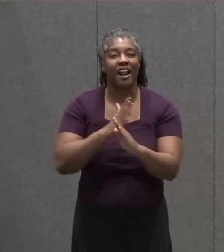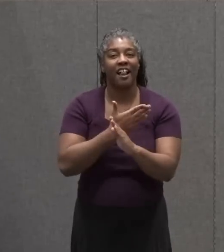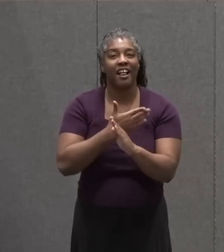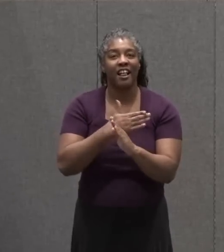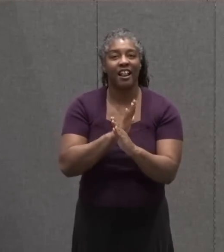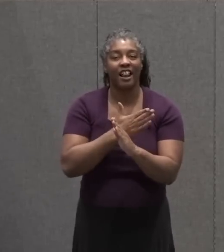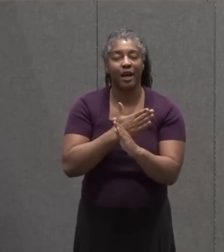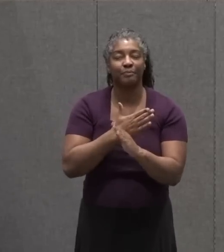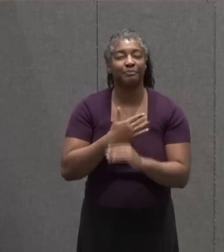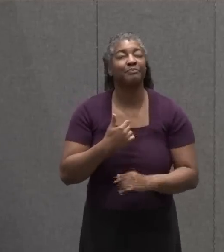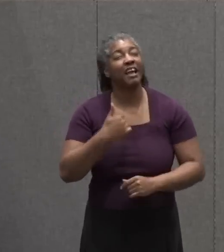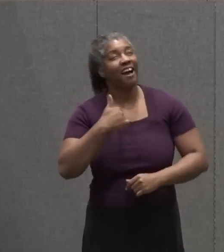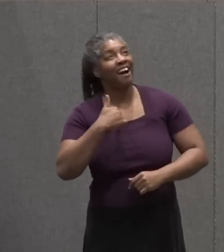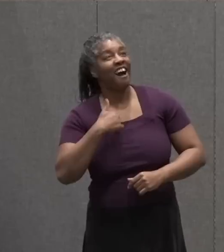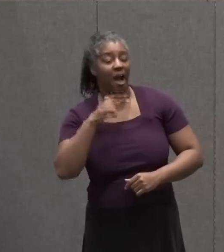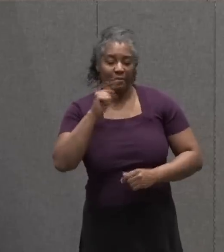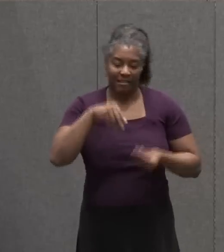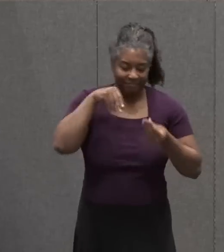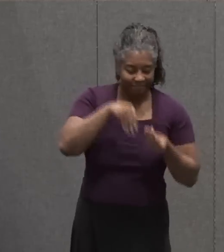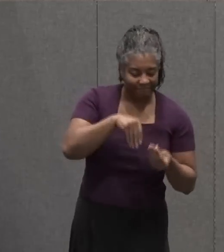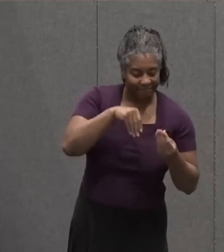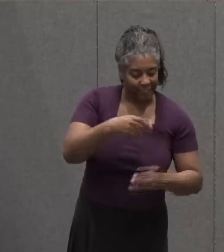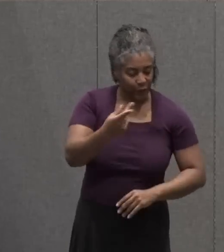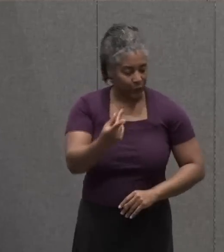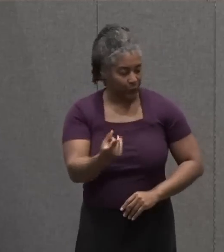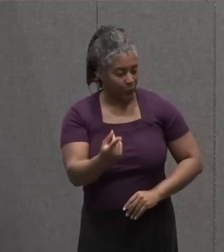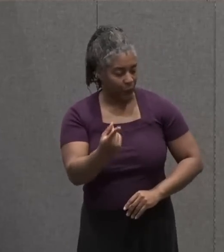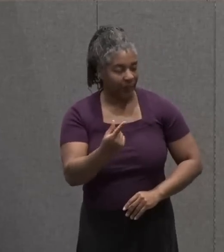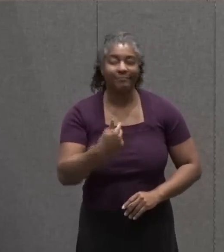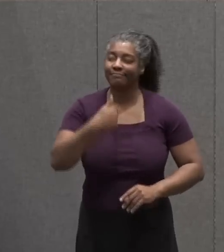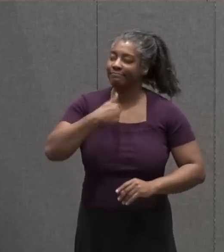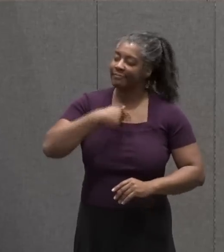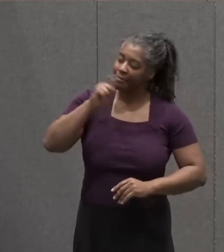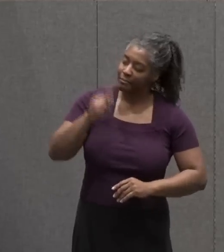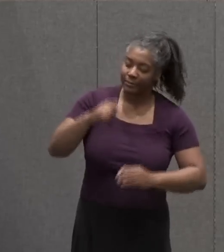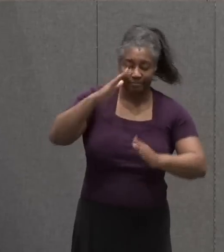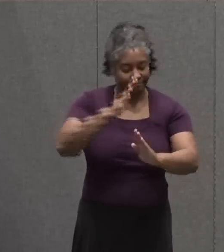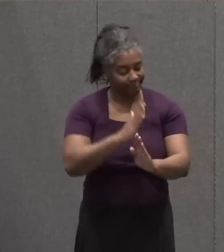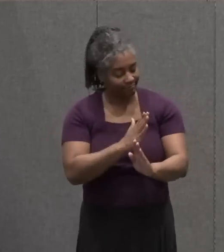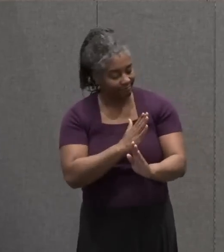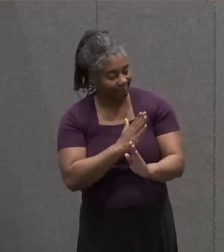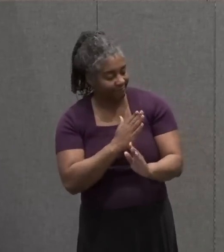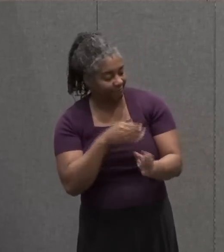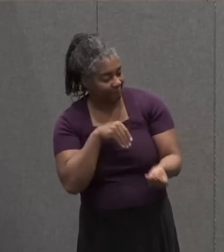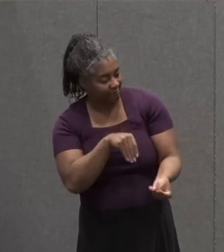Or maybe we can draw a picture or make a list of all the things we need to do.